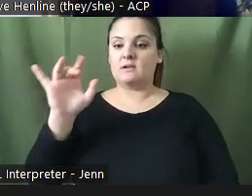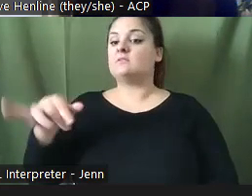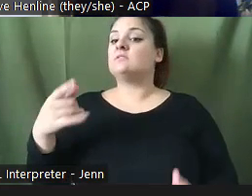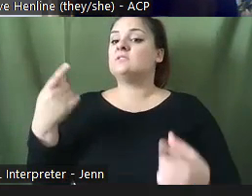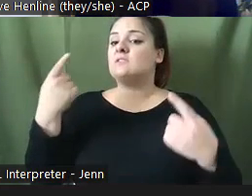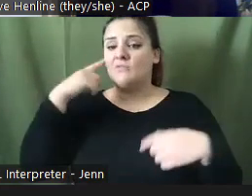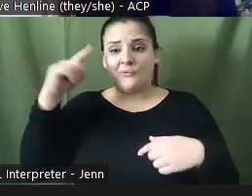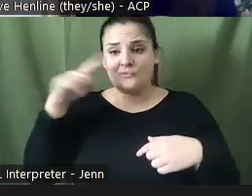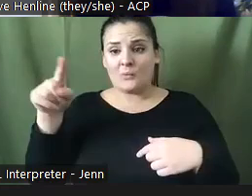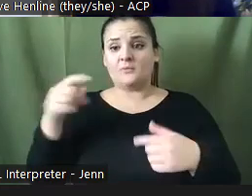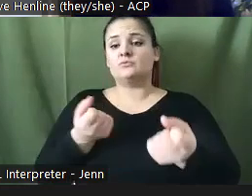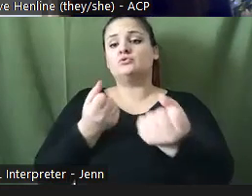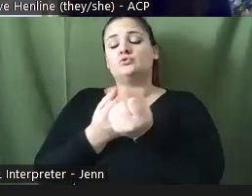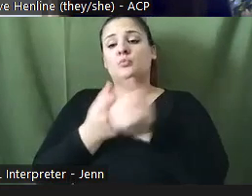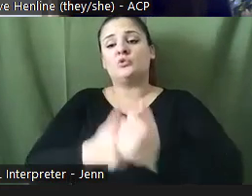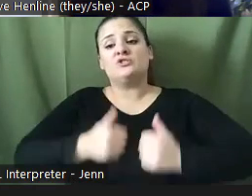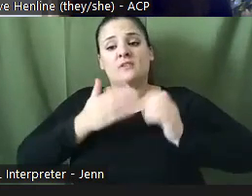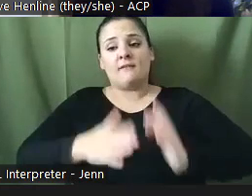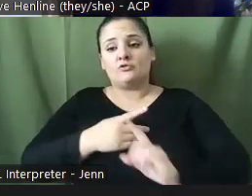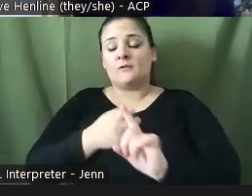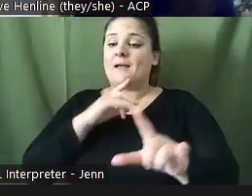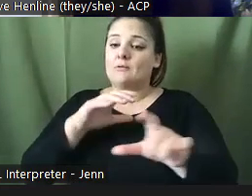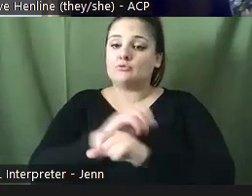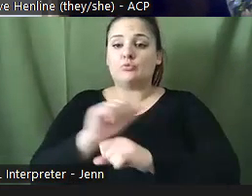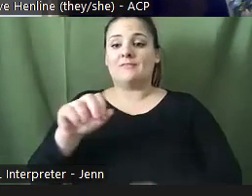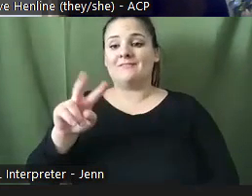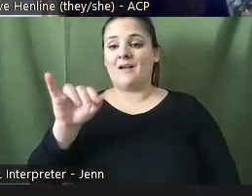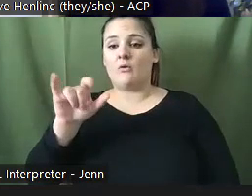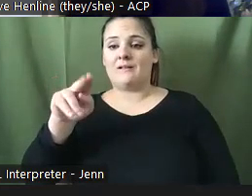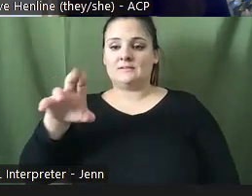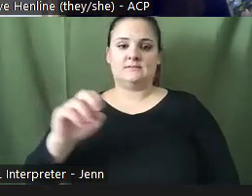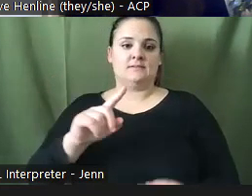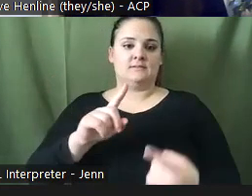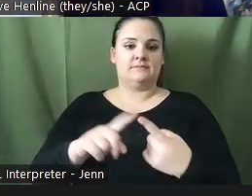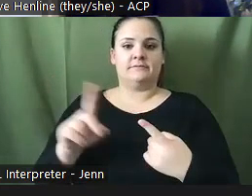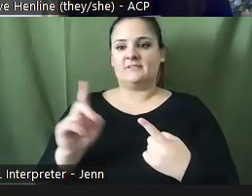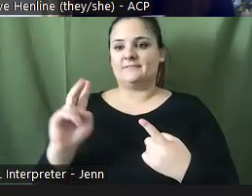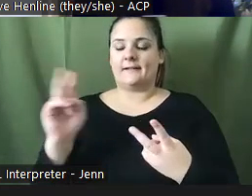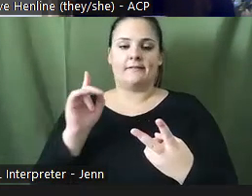or threatened violence, and that could be sexual assault, domestic or intimate partner violence, it